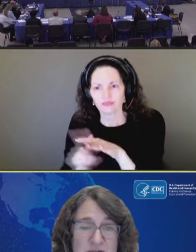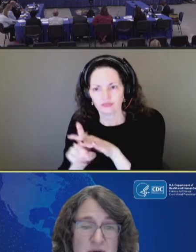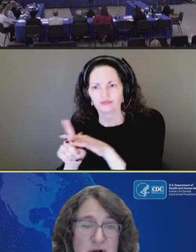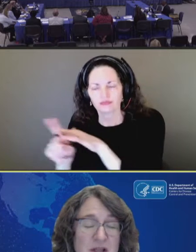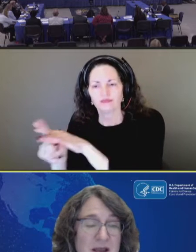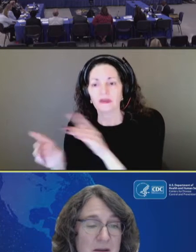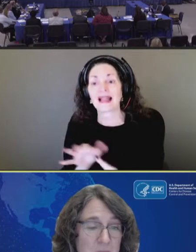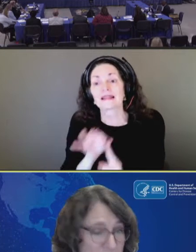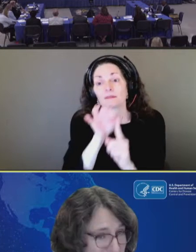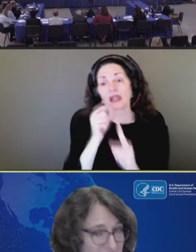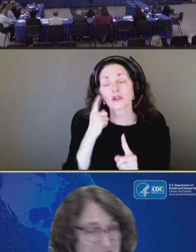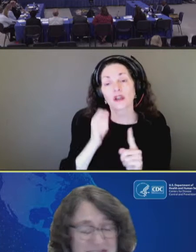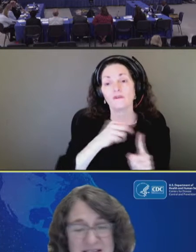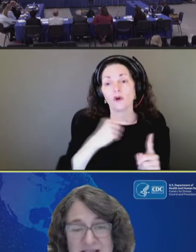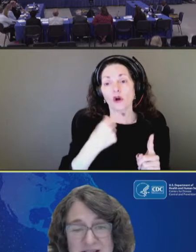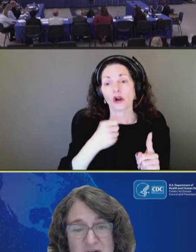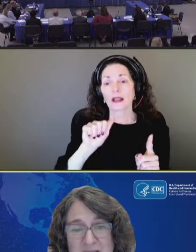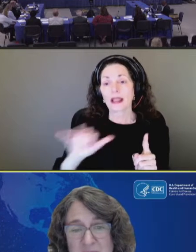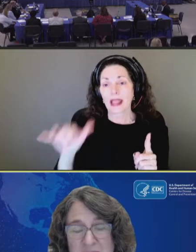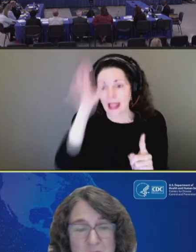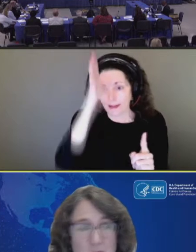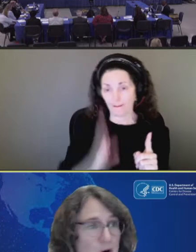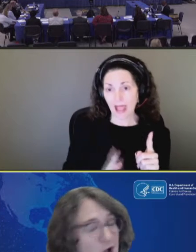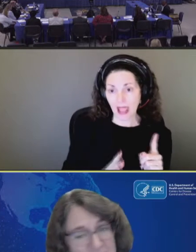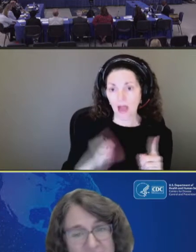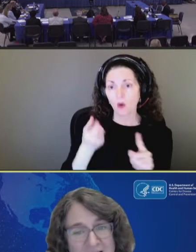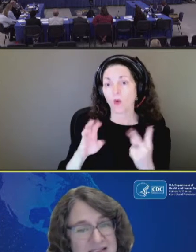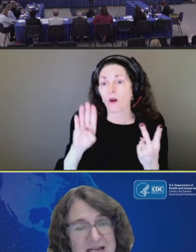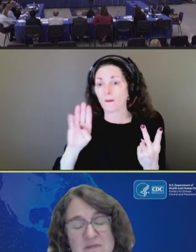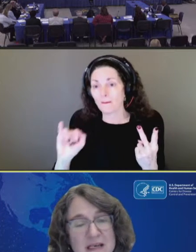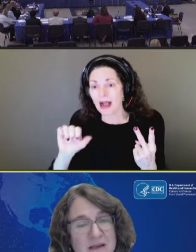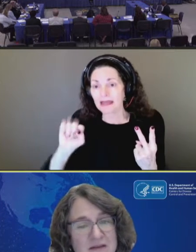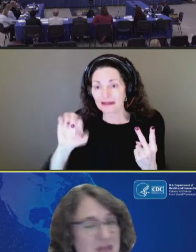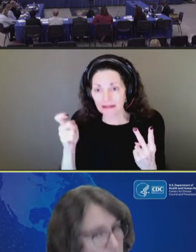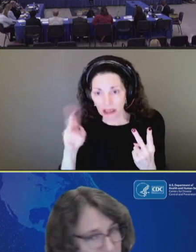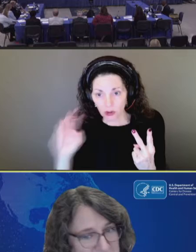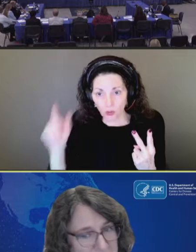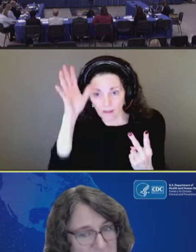bisexual. Most cases continue to be in people who are unvaccinated, meaning they've never presented